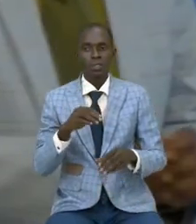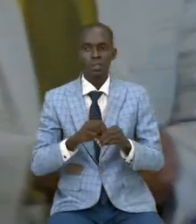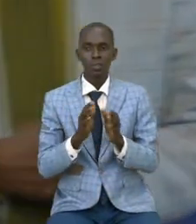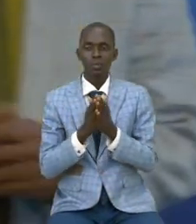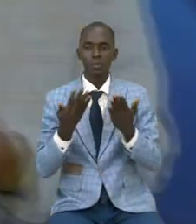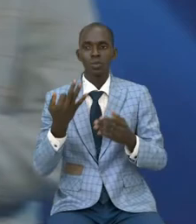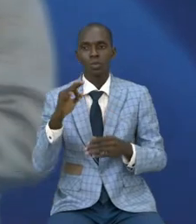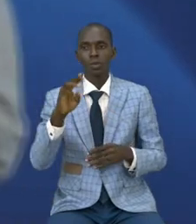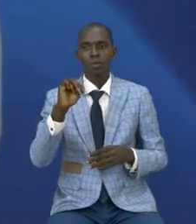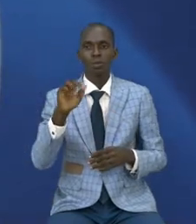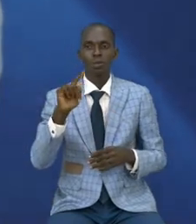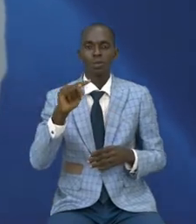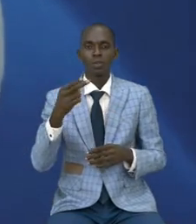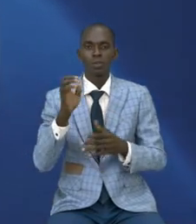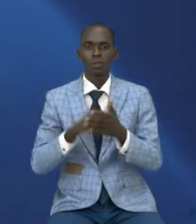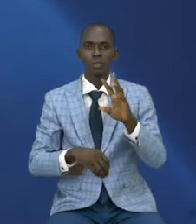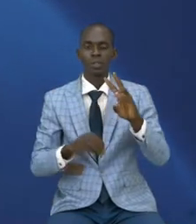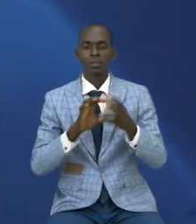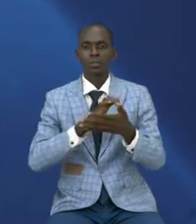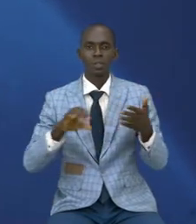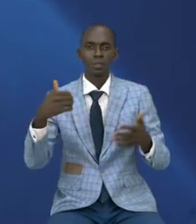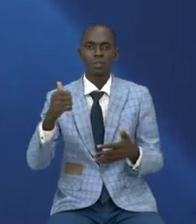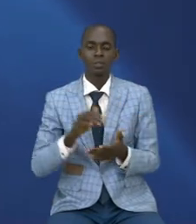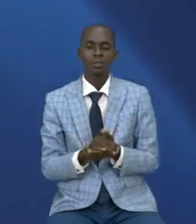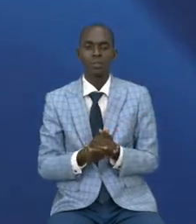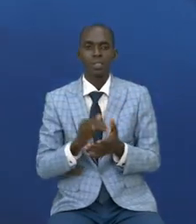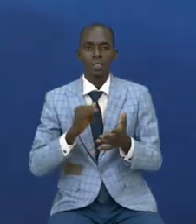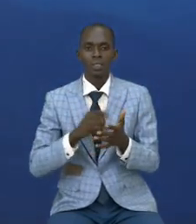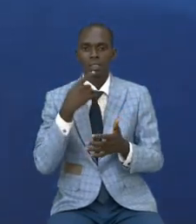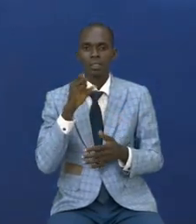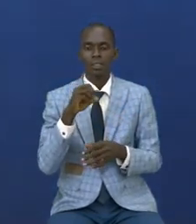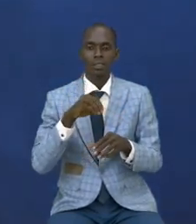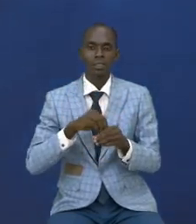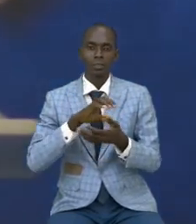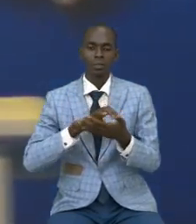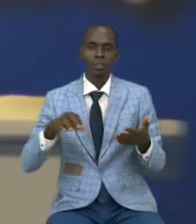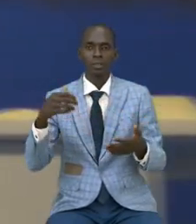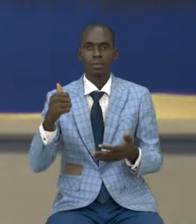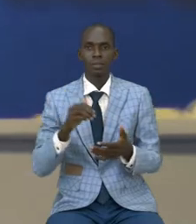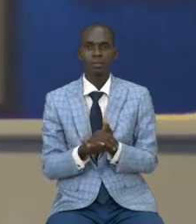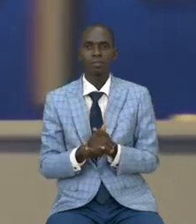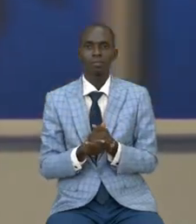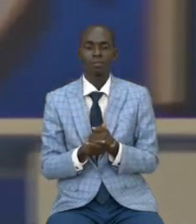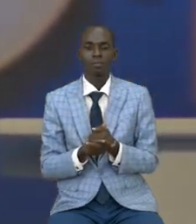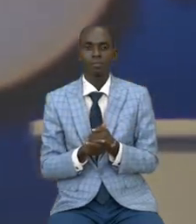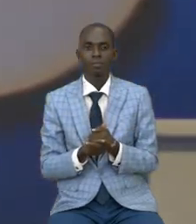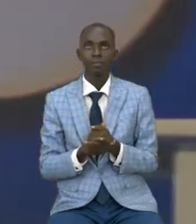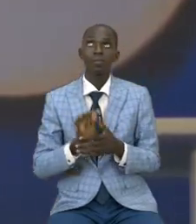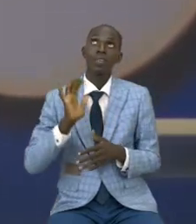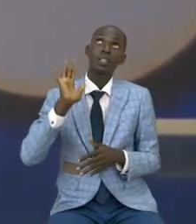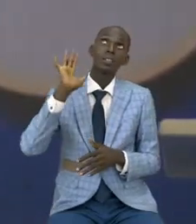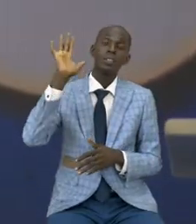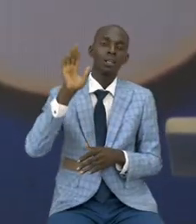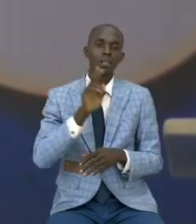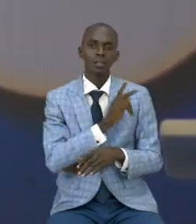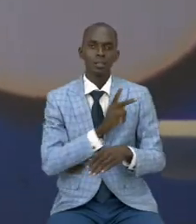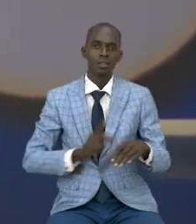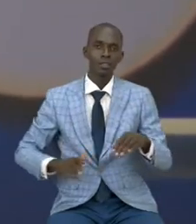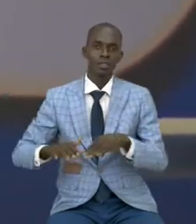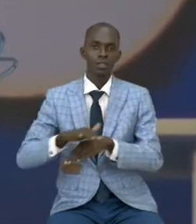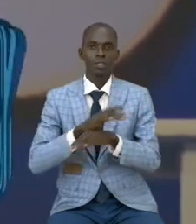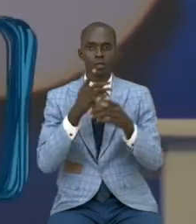our reading from verse 10 it says in verse 10 thy kingdom come the kingdom of power